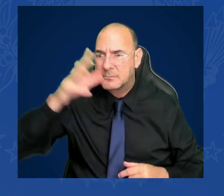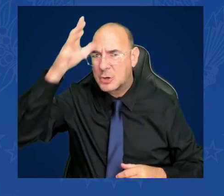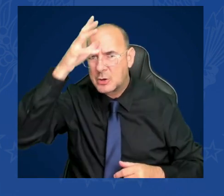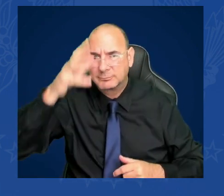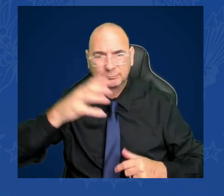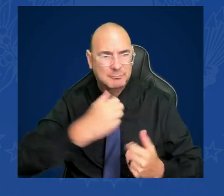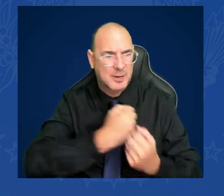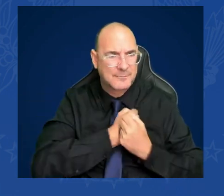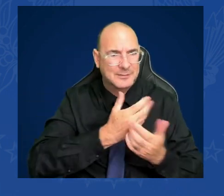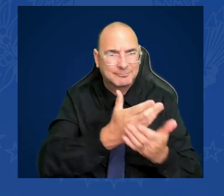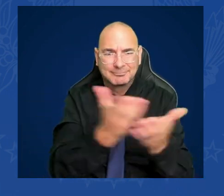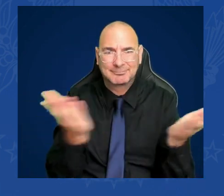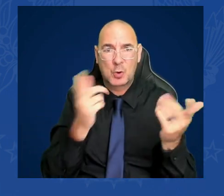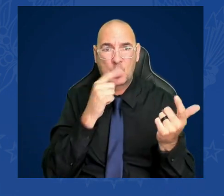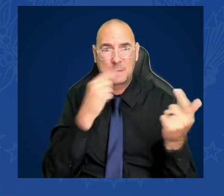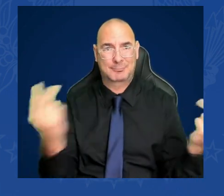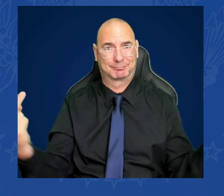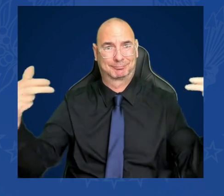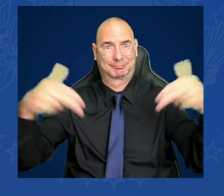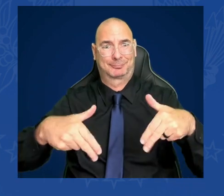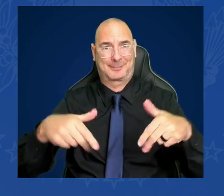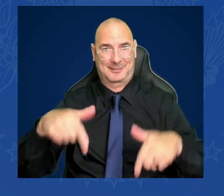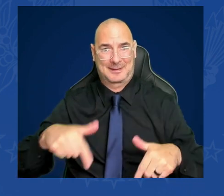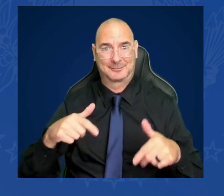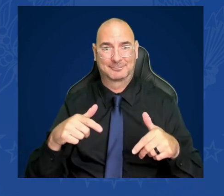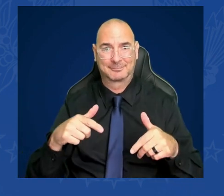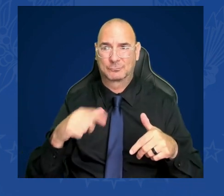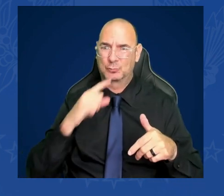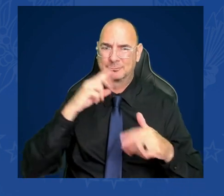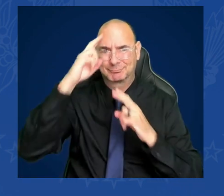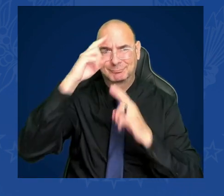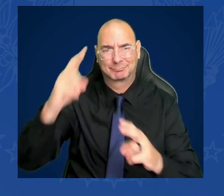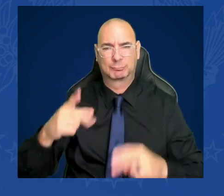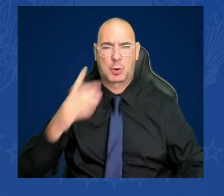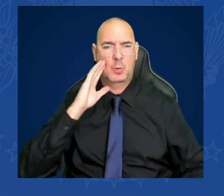I know you are feeling an immense sense of pride